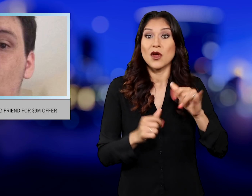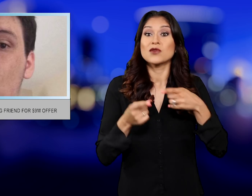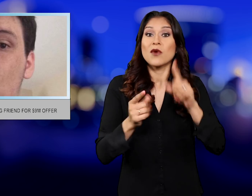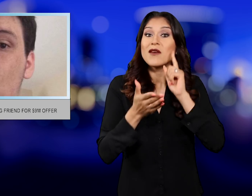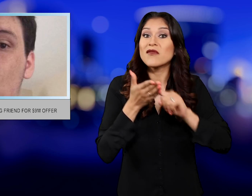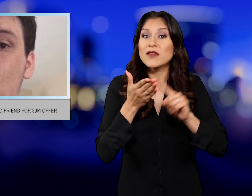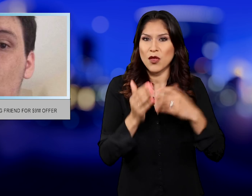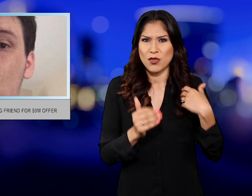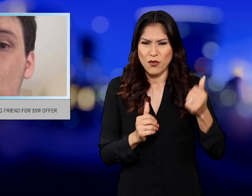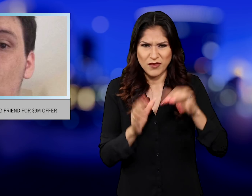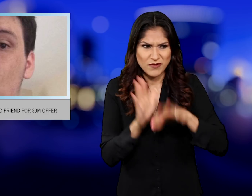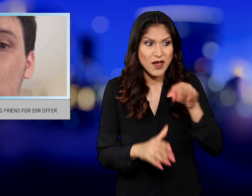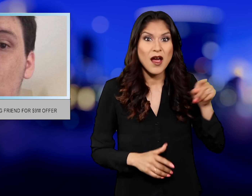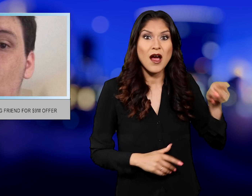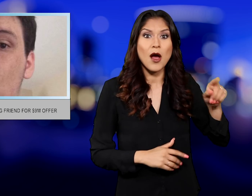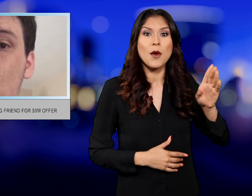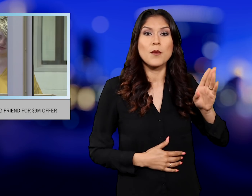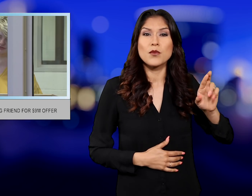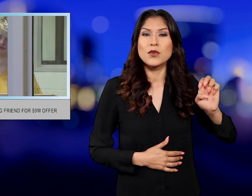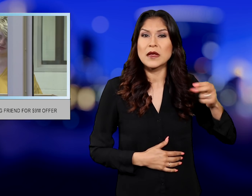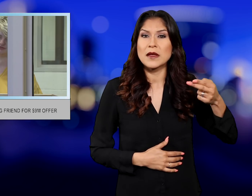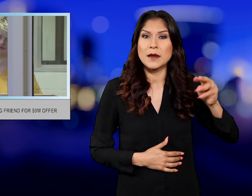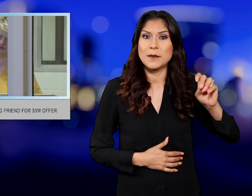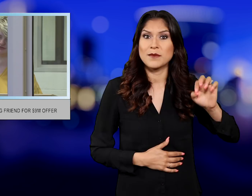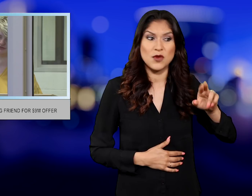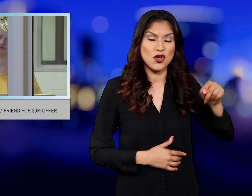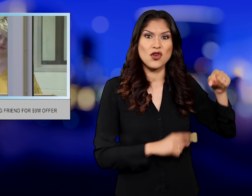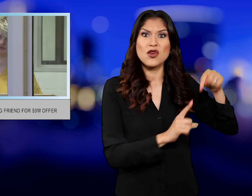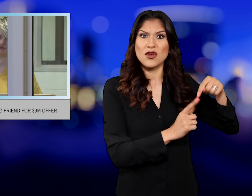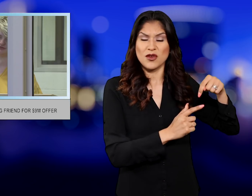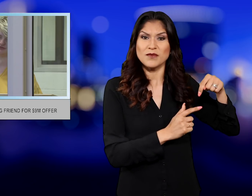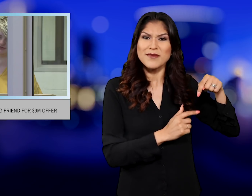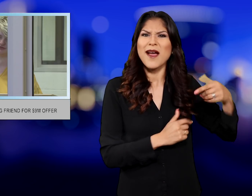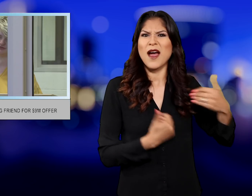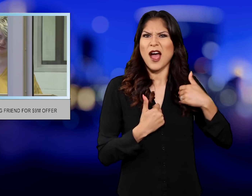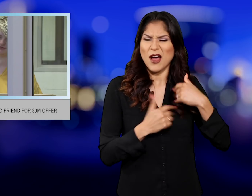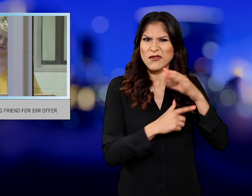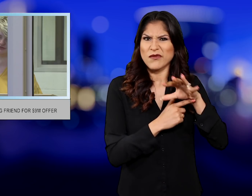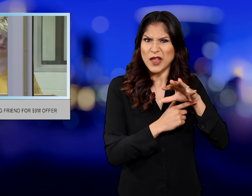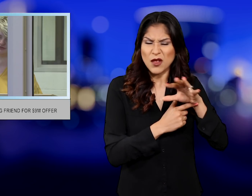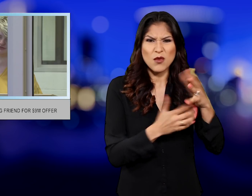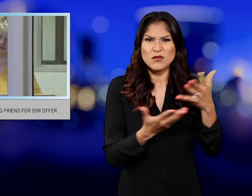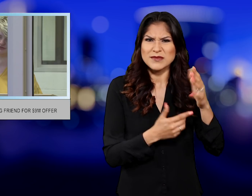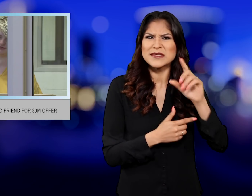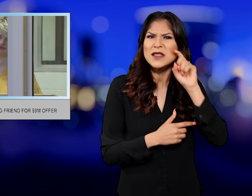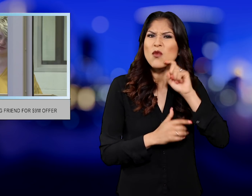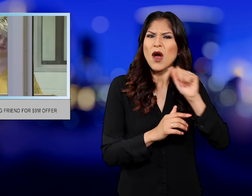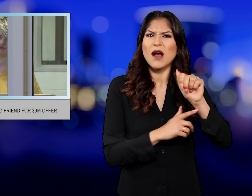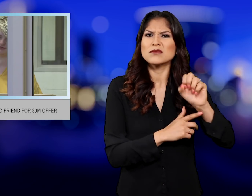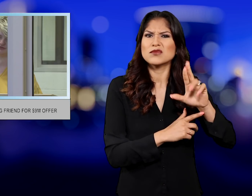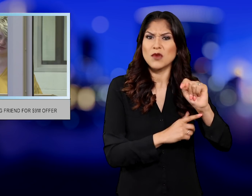Also during the investigation authorities found video of Brehmer sexually assaulting